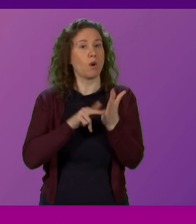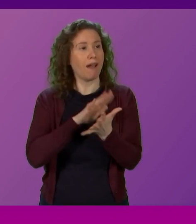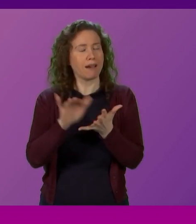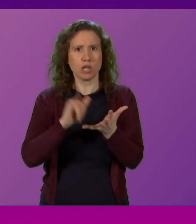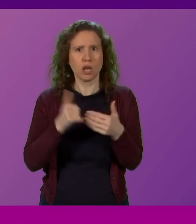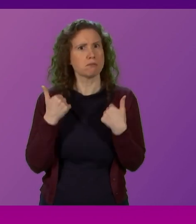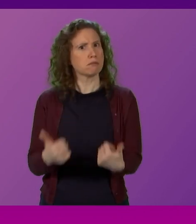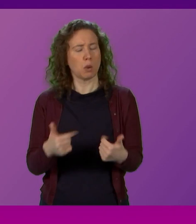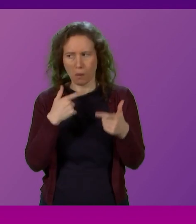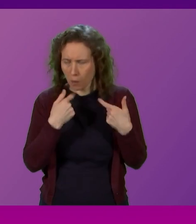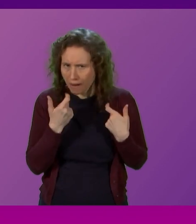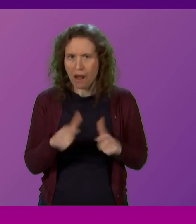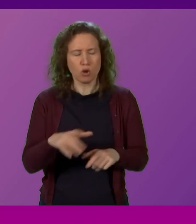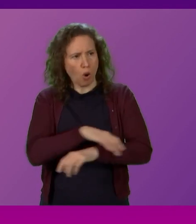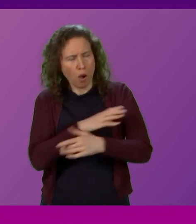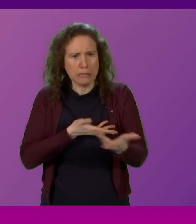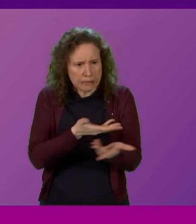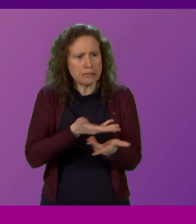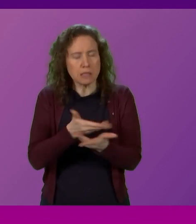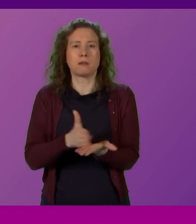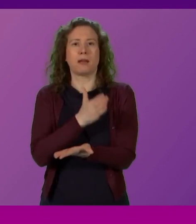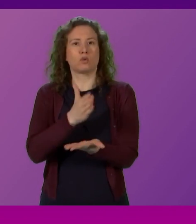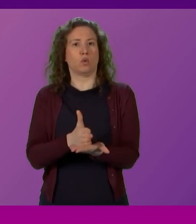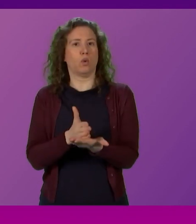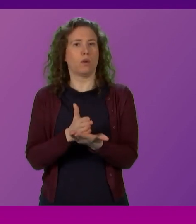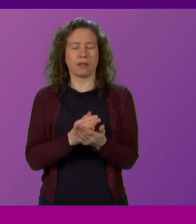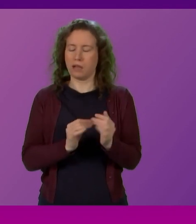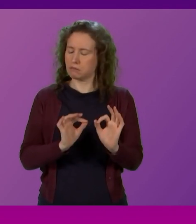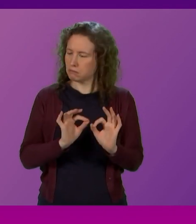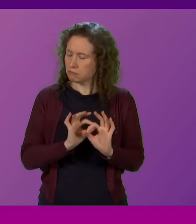We will continue to do everything that we can to ensure that that continues.